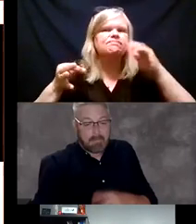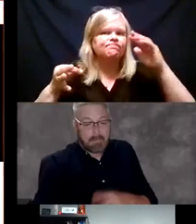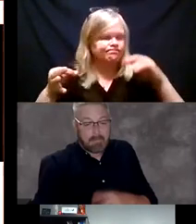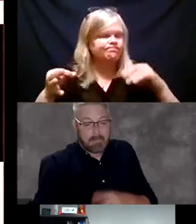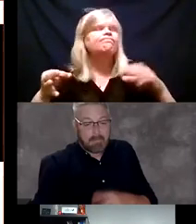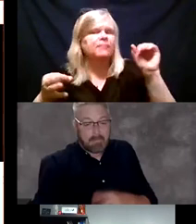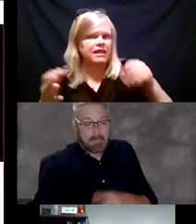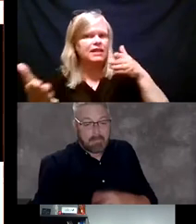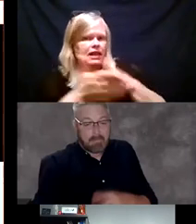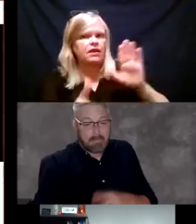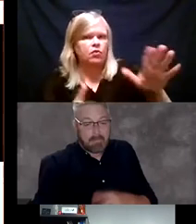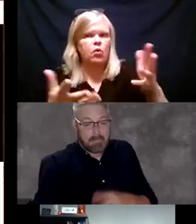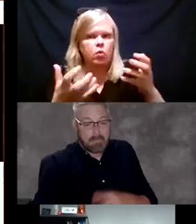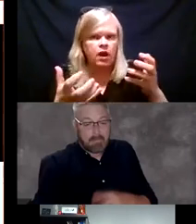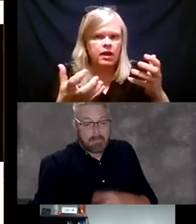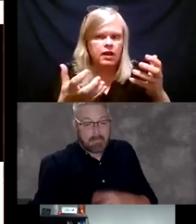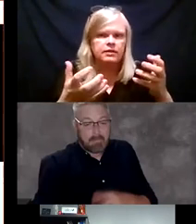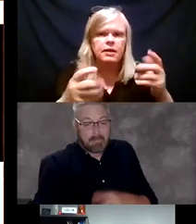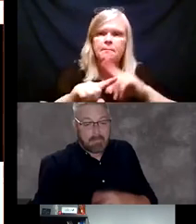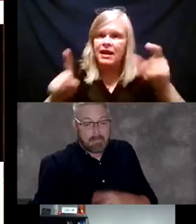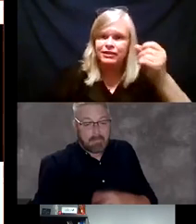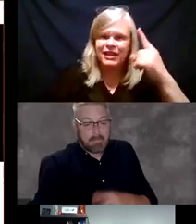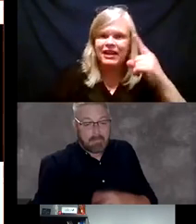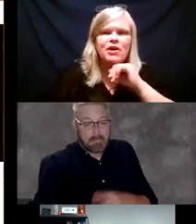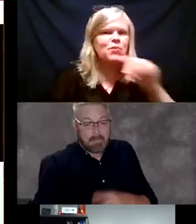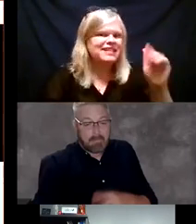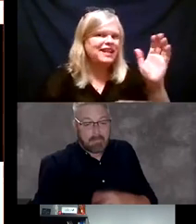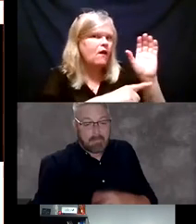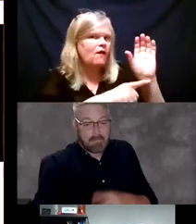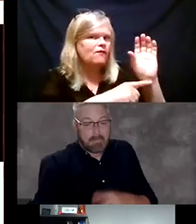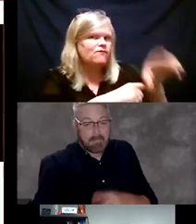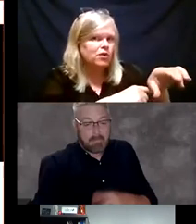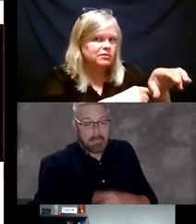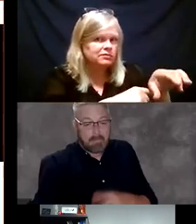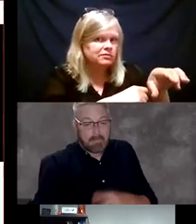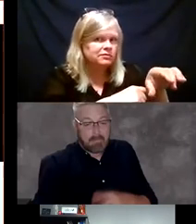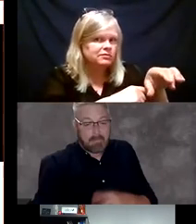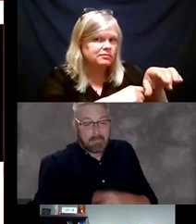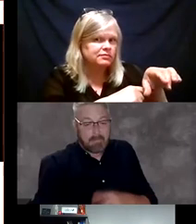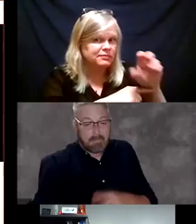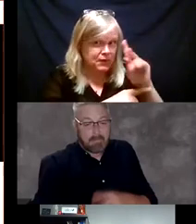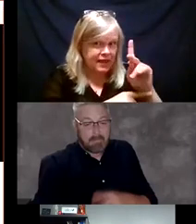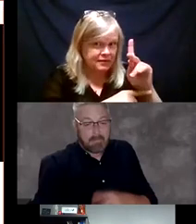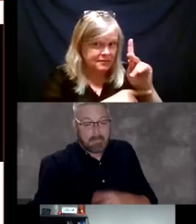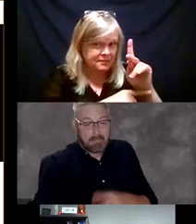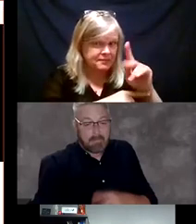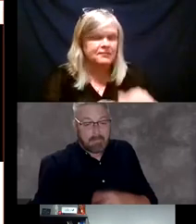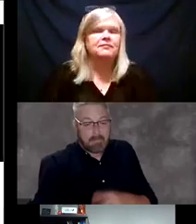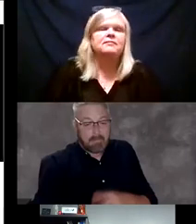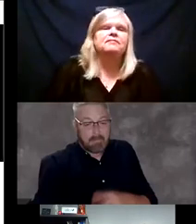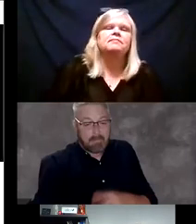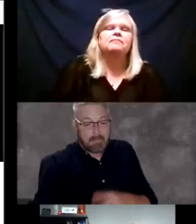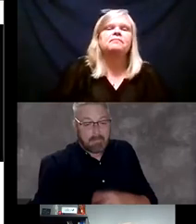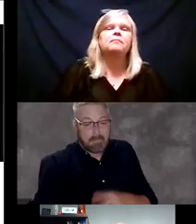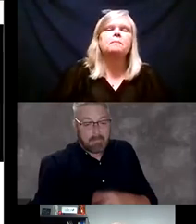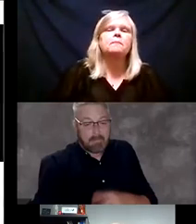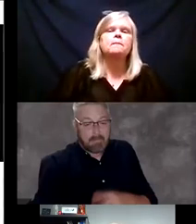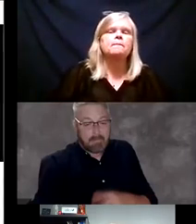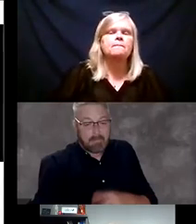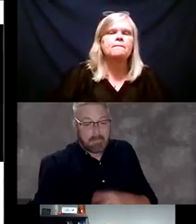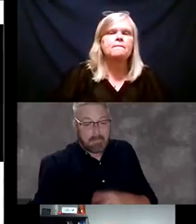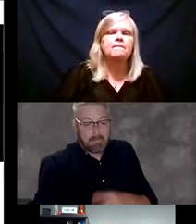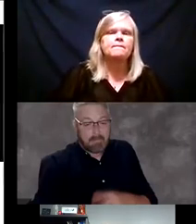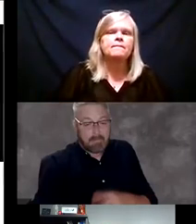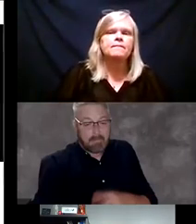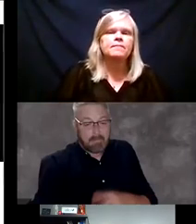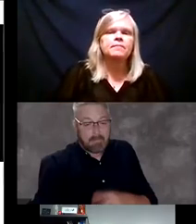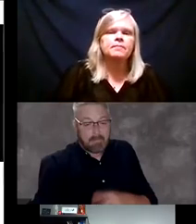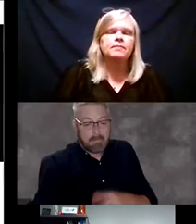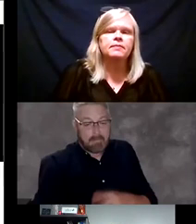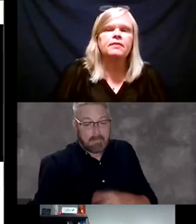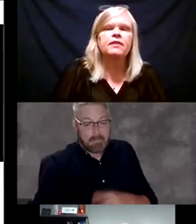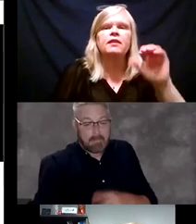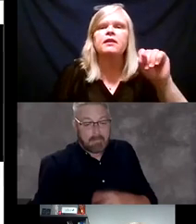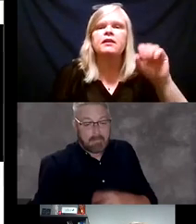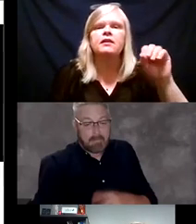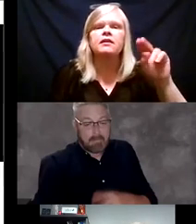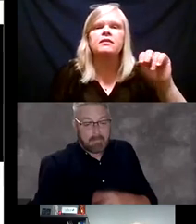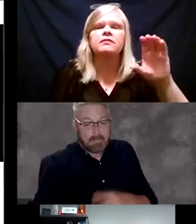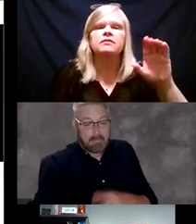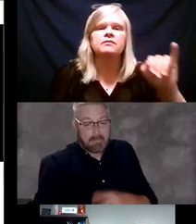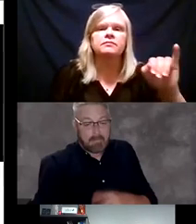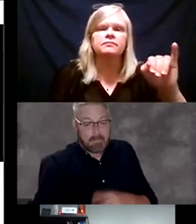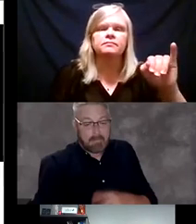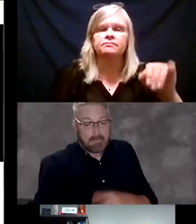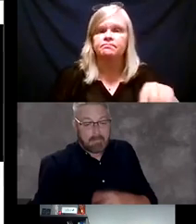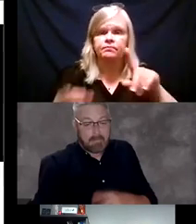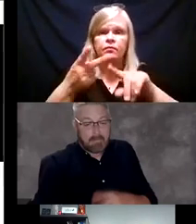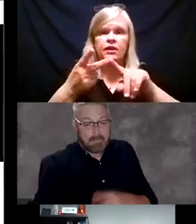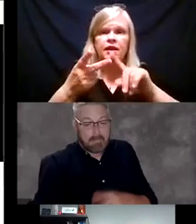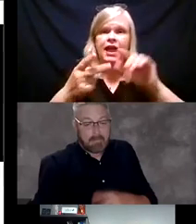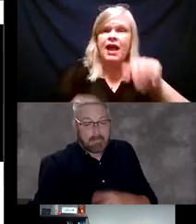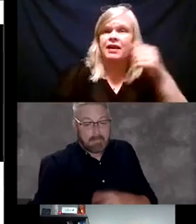WASN'T BY FORCE. >> Sonci: ANOTHER CRIME THAT